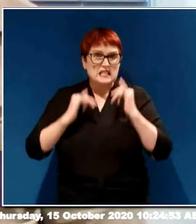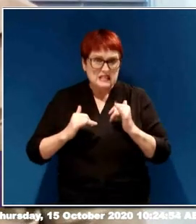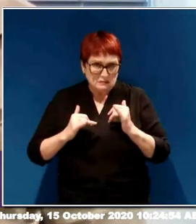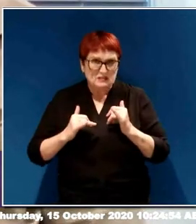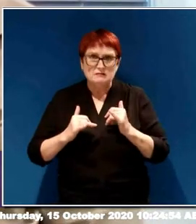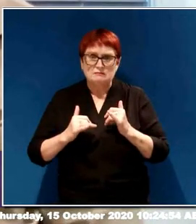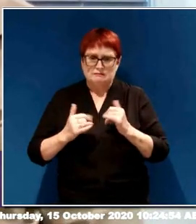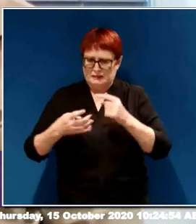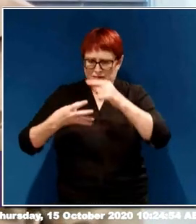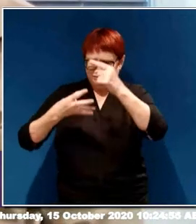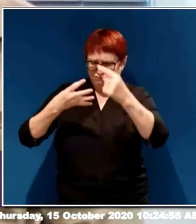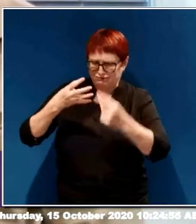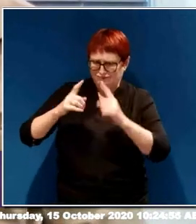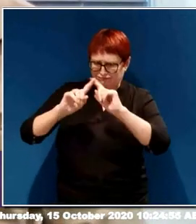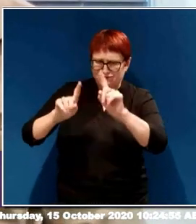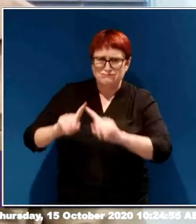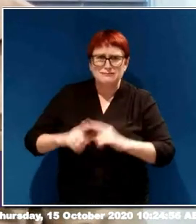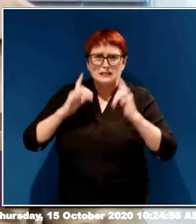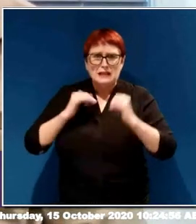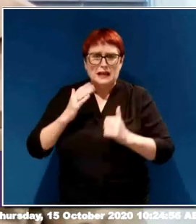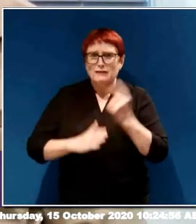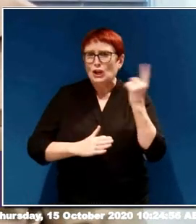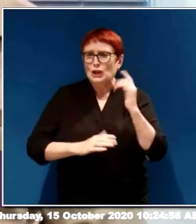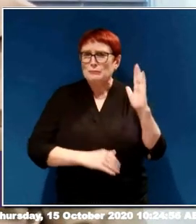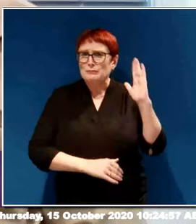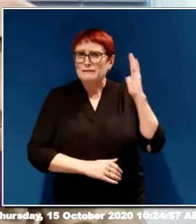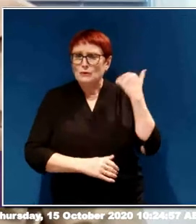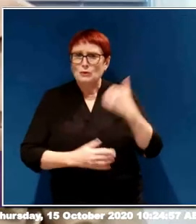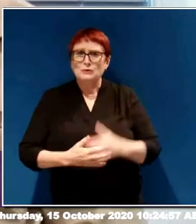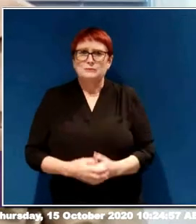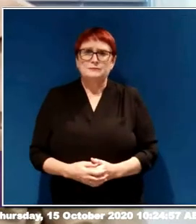They also told us that we needed to do nine weeks of parenting classes.